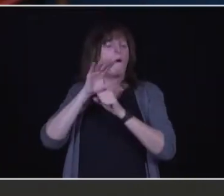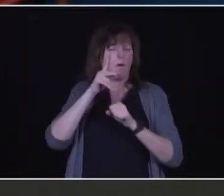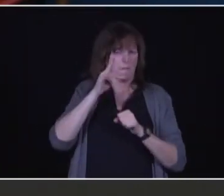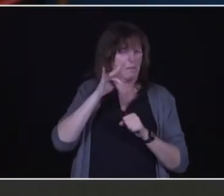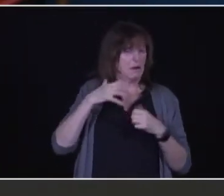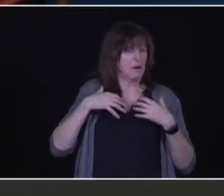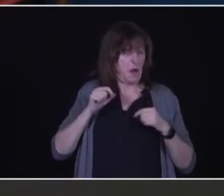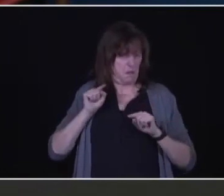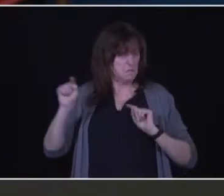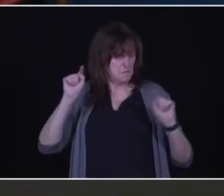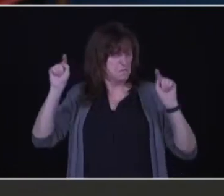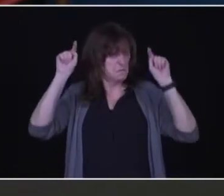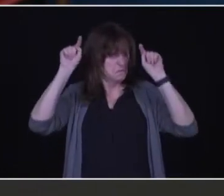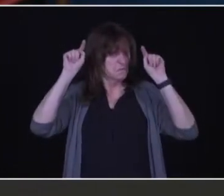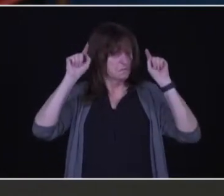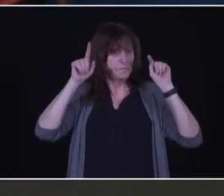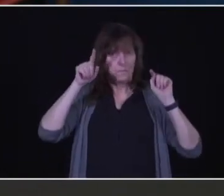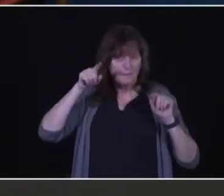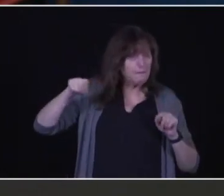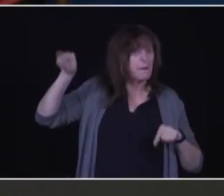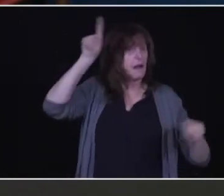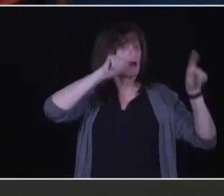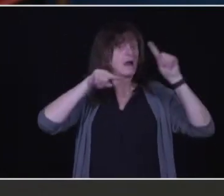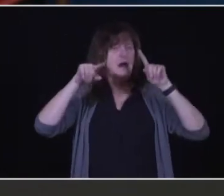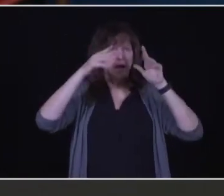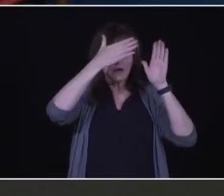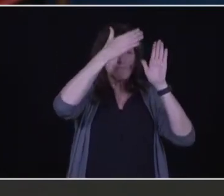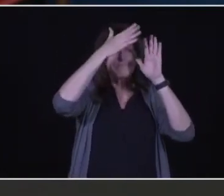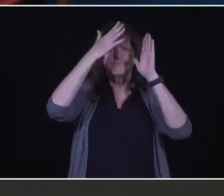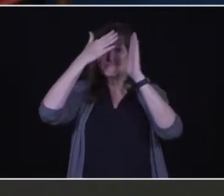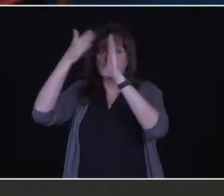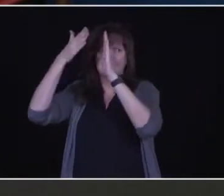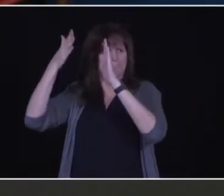involved in creating their own plan, contacting people and administering the vaccine.